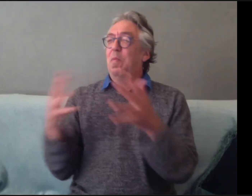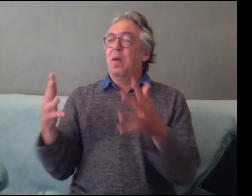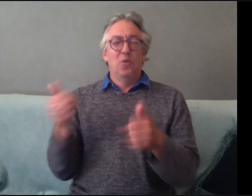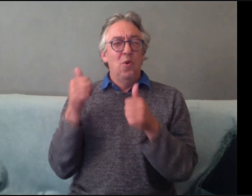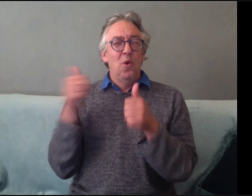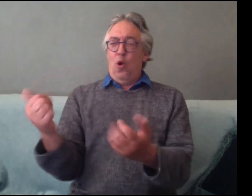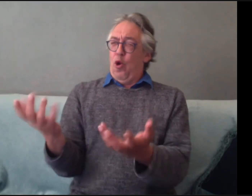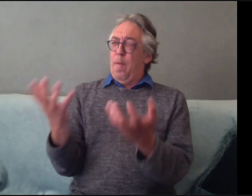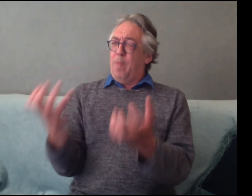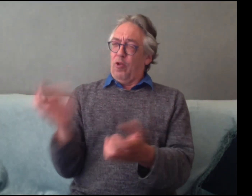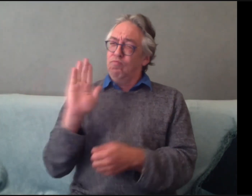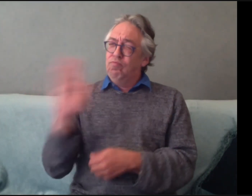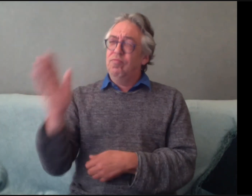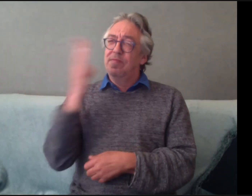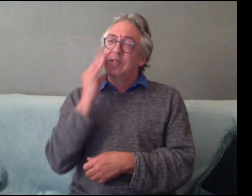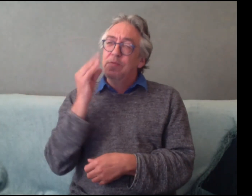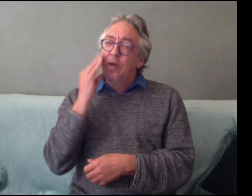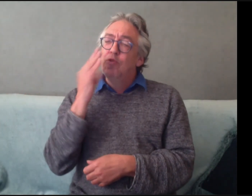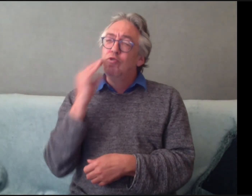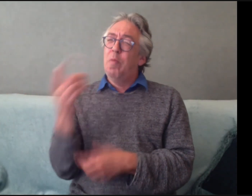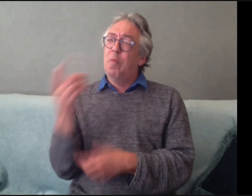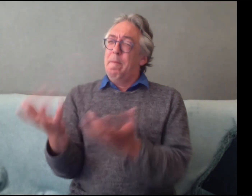and you raised very important issues.